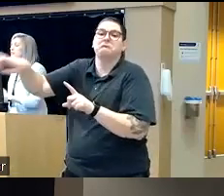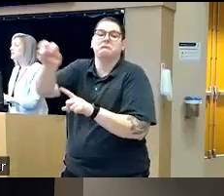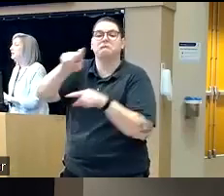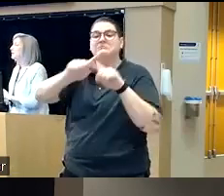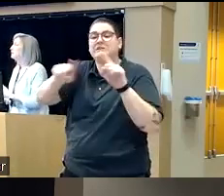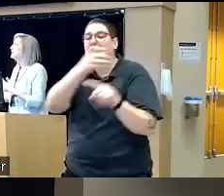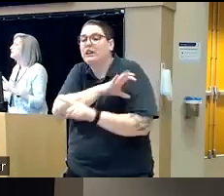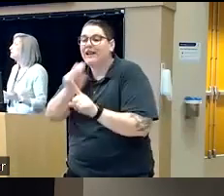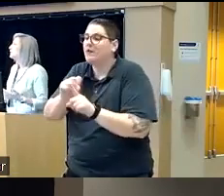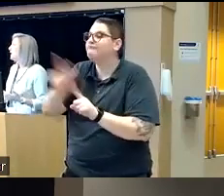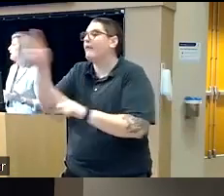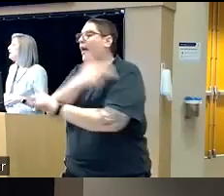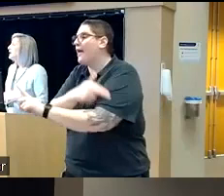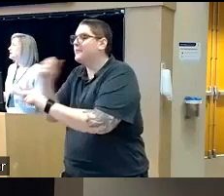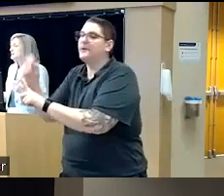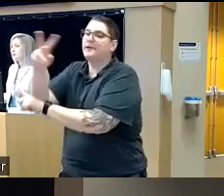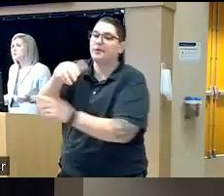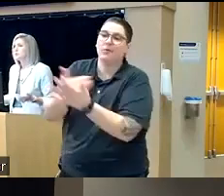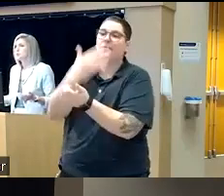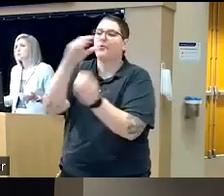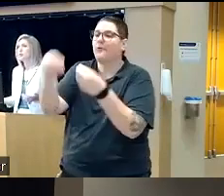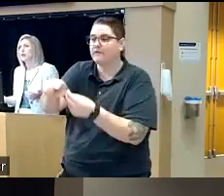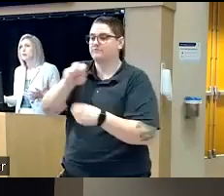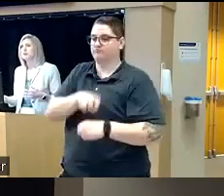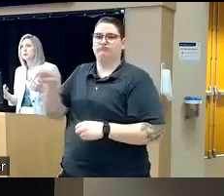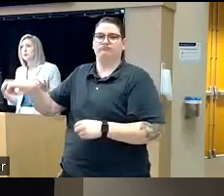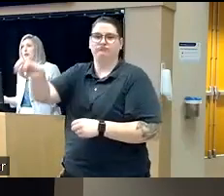to a different clinic but they still remain as a substance use disorder therapist or